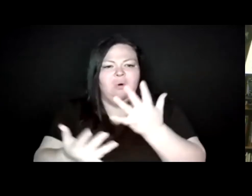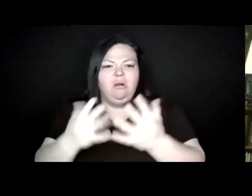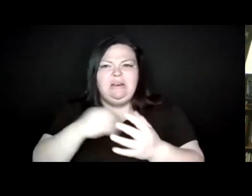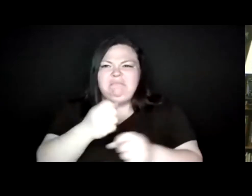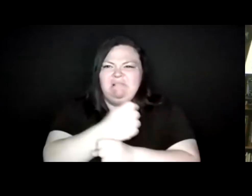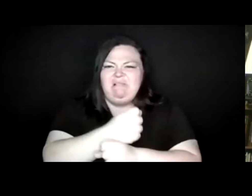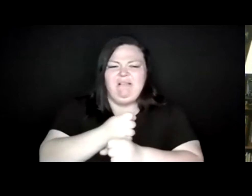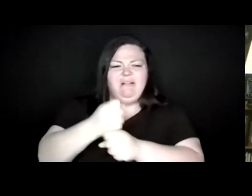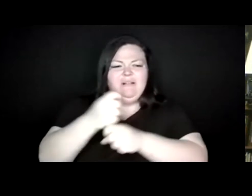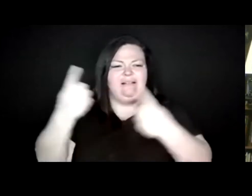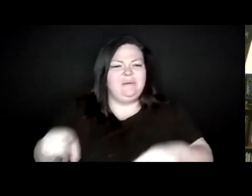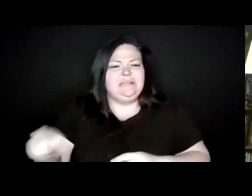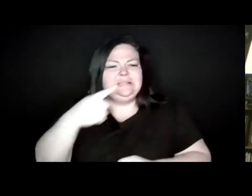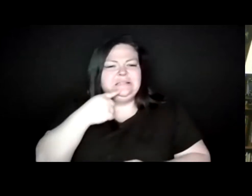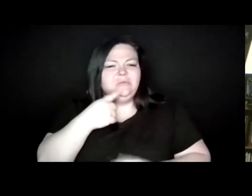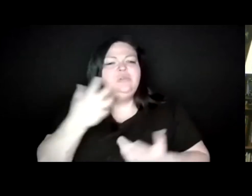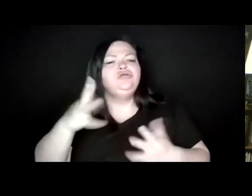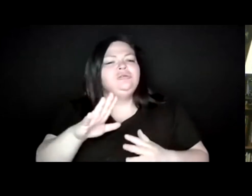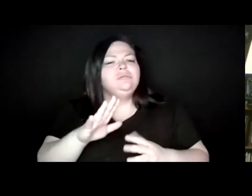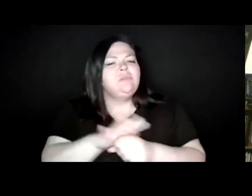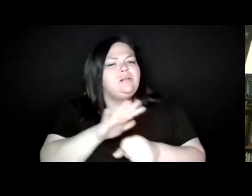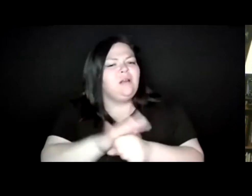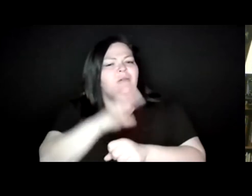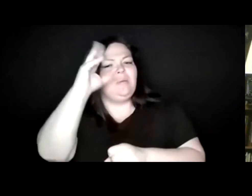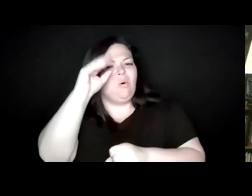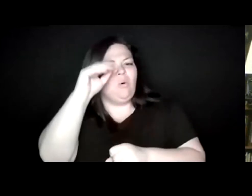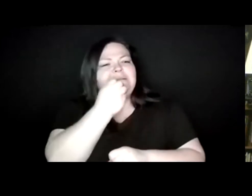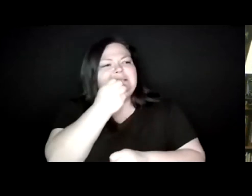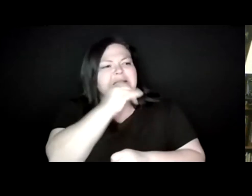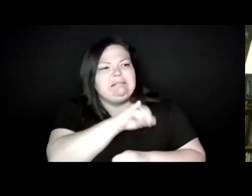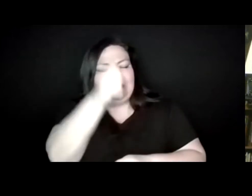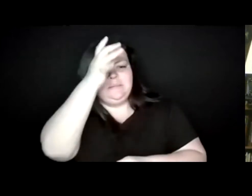He had said, We have just enough, boys eating like men now.//